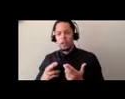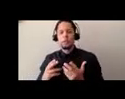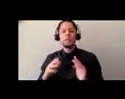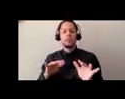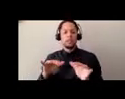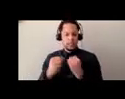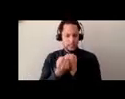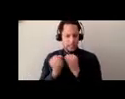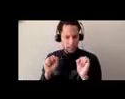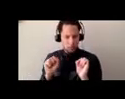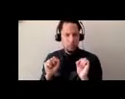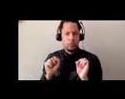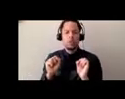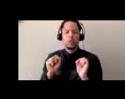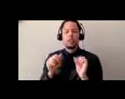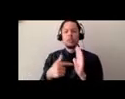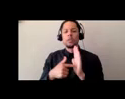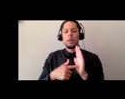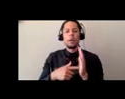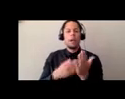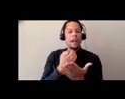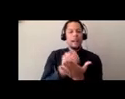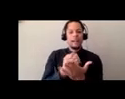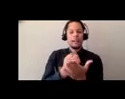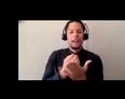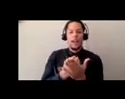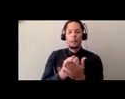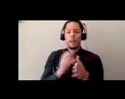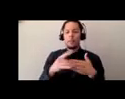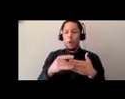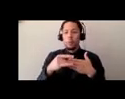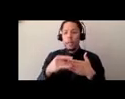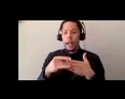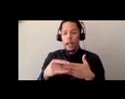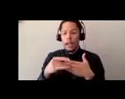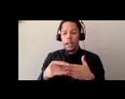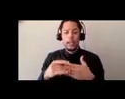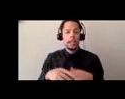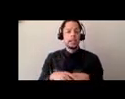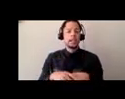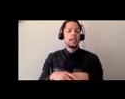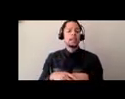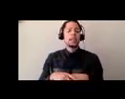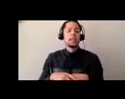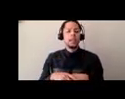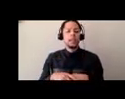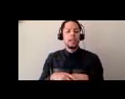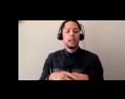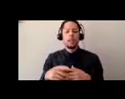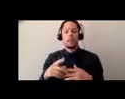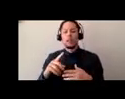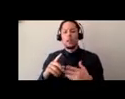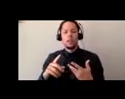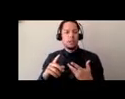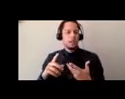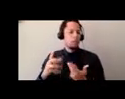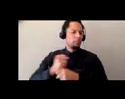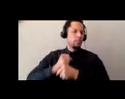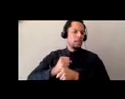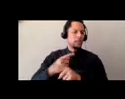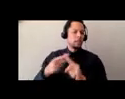Economic mobility, income security as we age, protection from poverty and hunger.